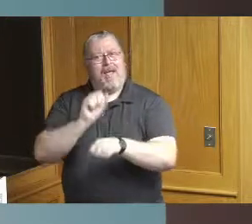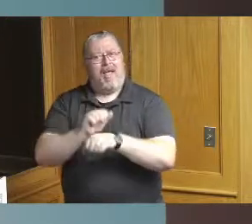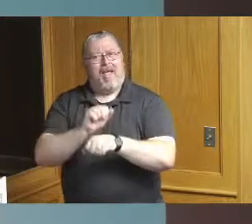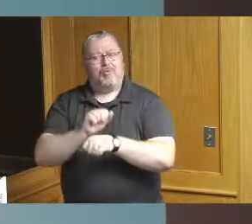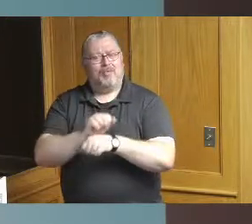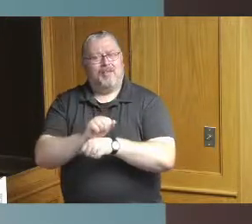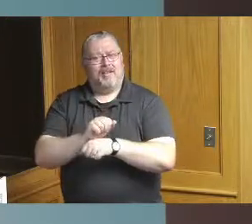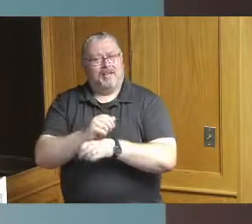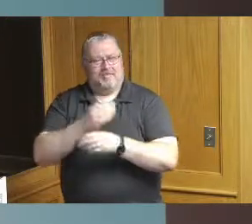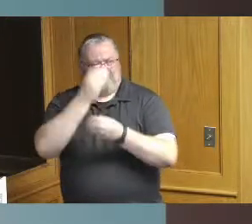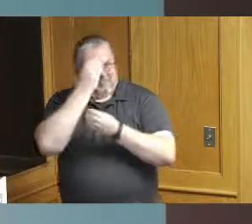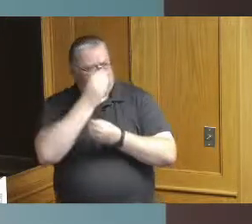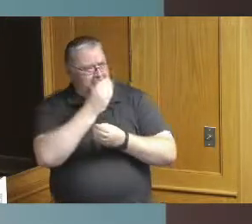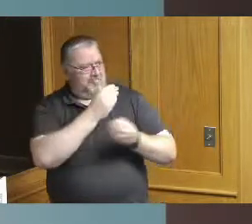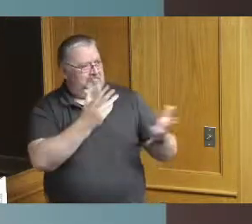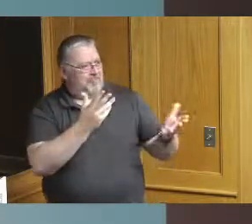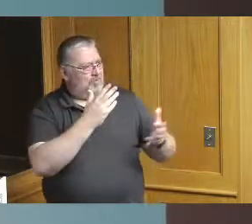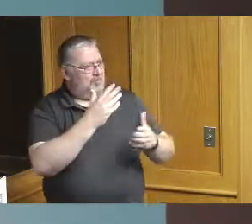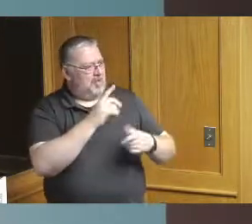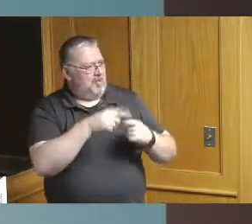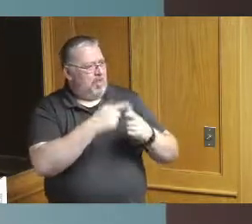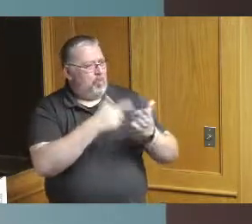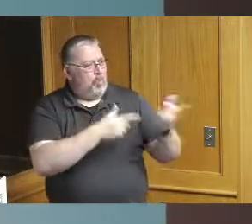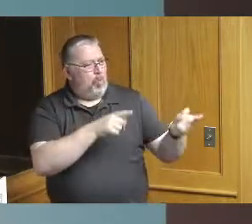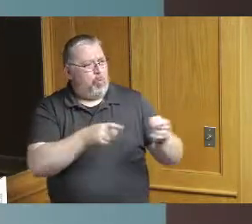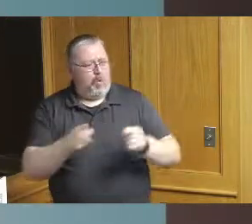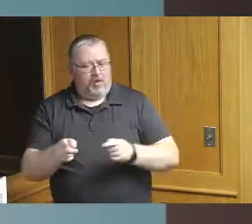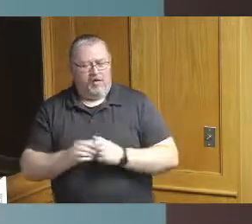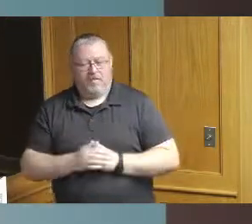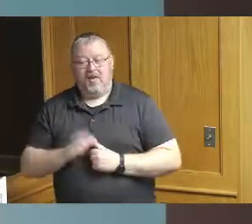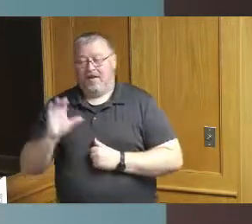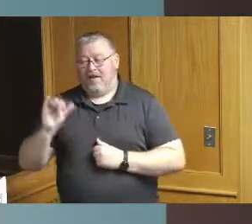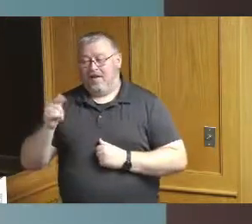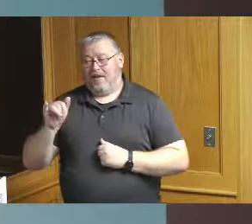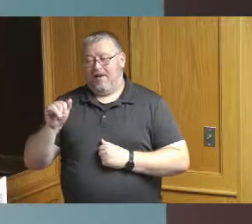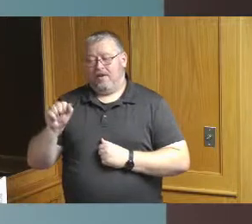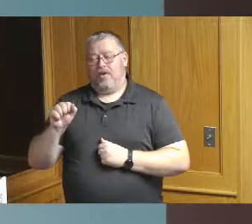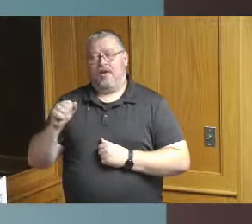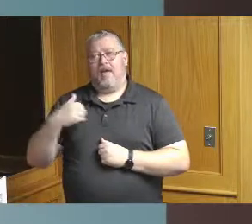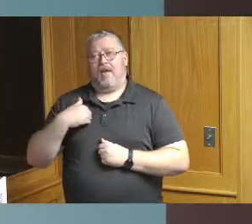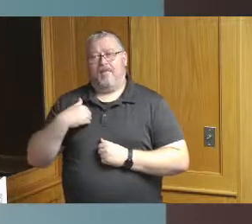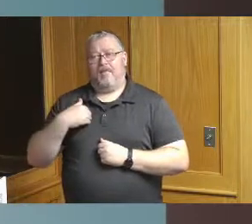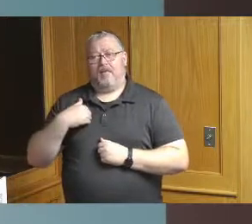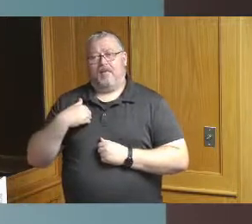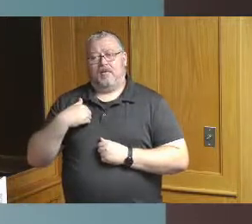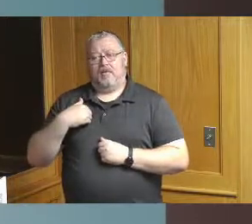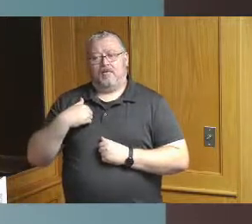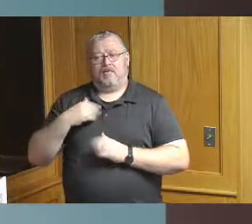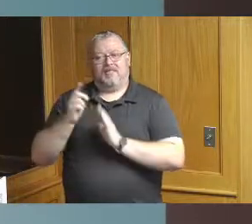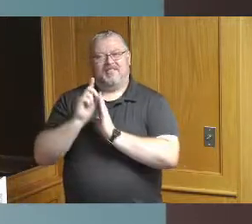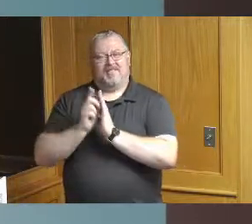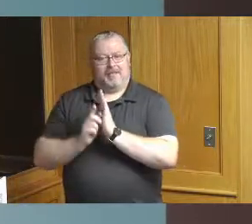like permitting or licenses and so on so k just helps the departments design these workflows